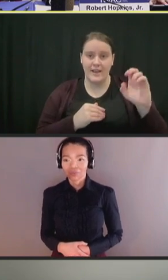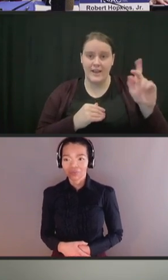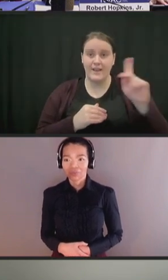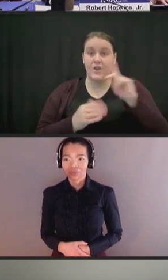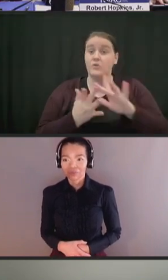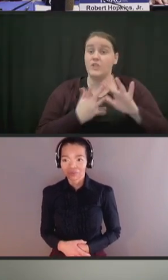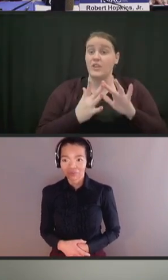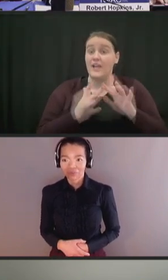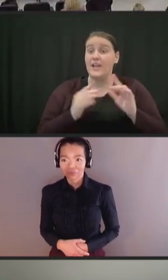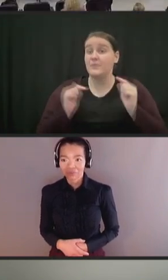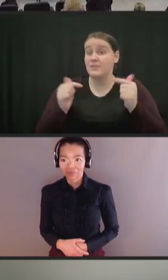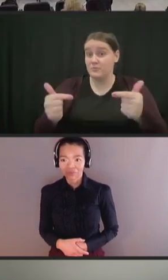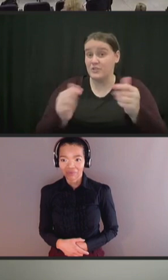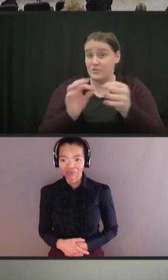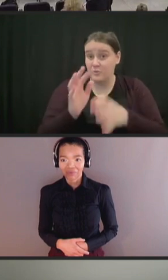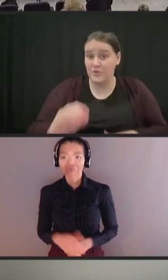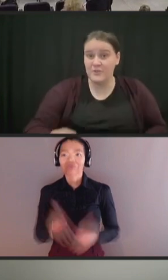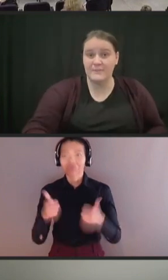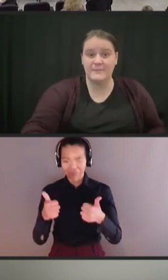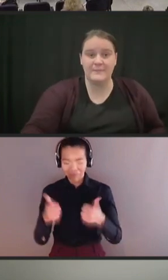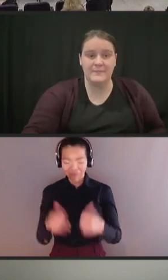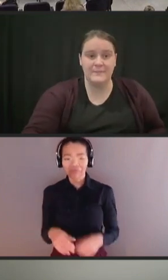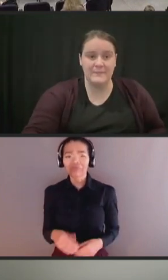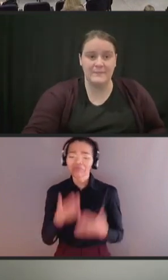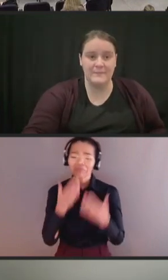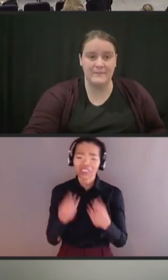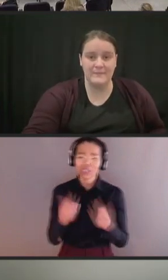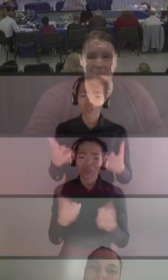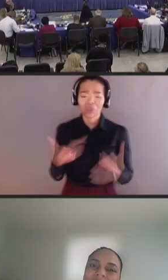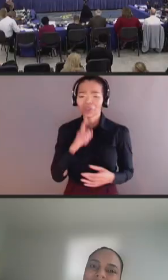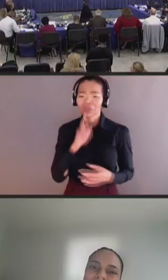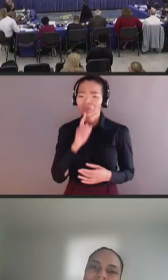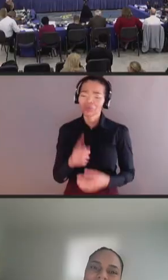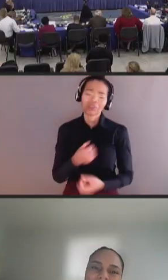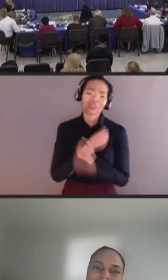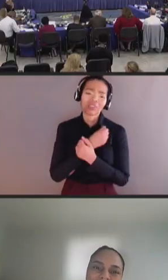Steve Rinderknecht: Oh, thank you much. I love this campaign. It's so nice to put all